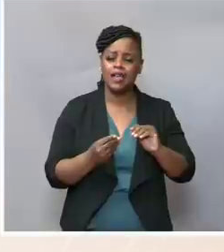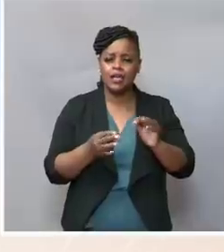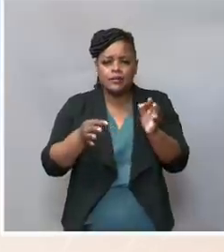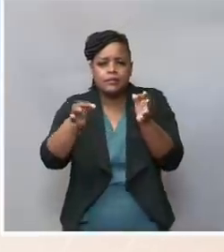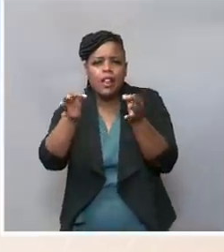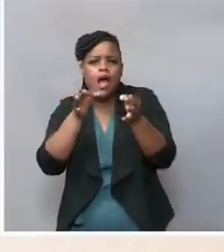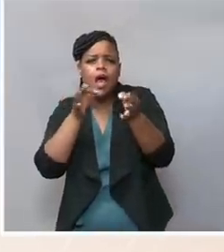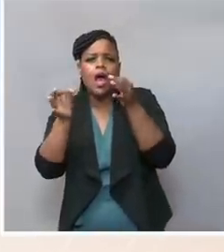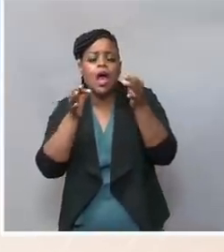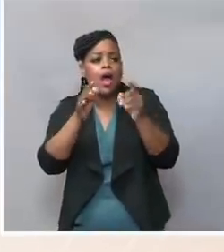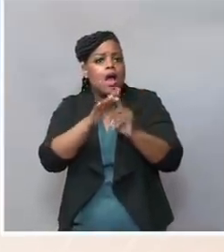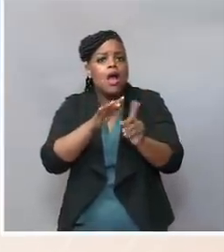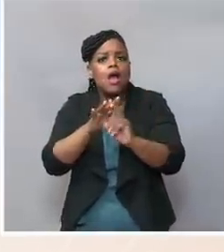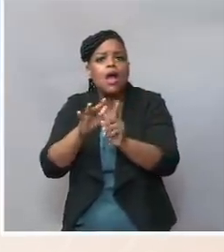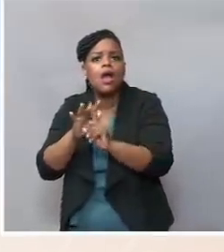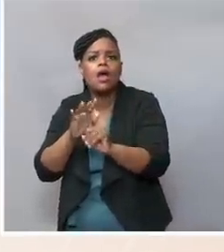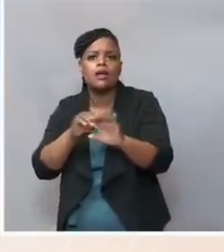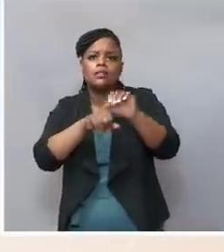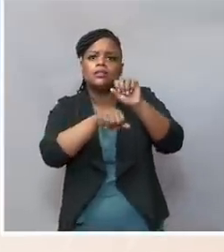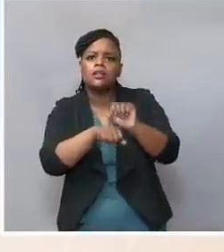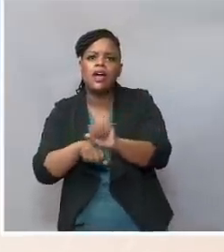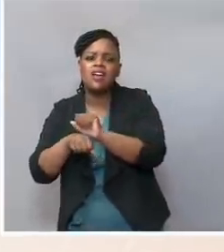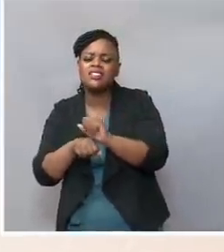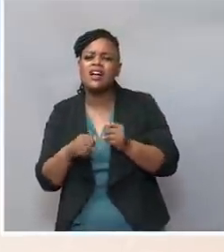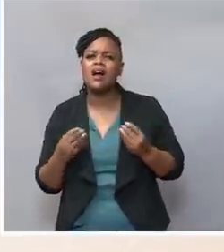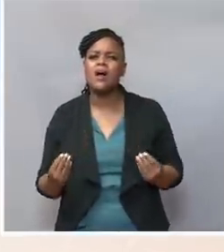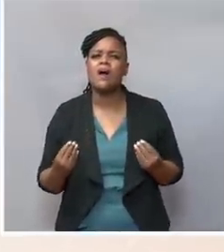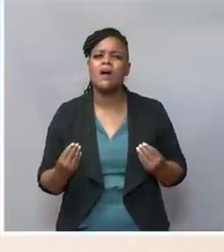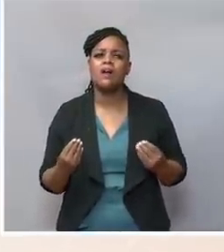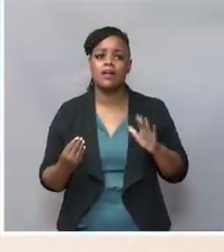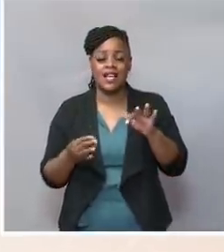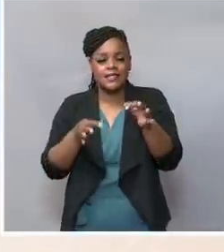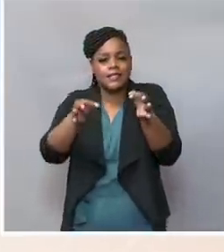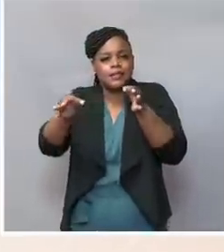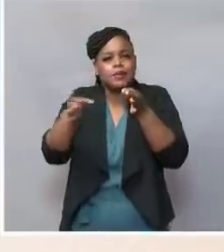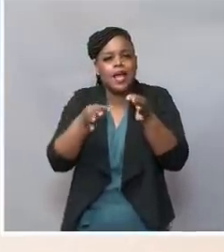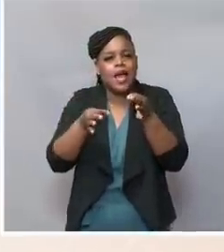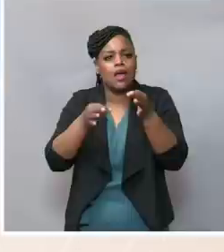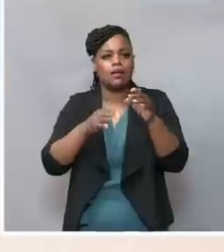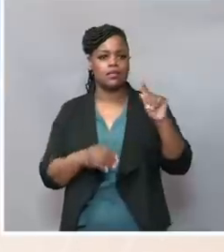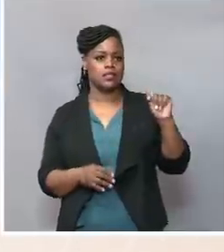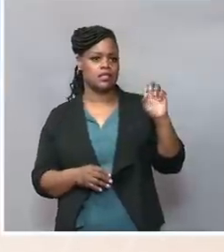They teach us about the tenacity and accomplishments of people who are not in my history books growing up.